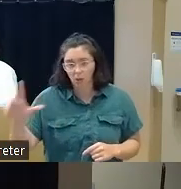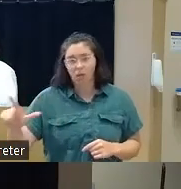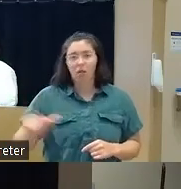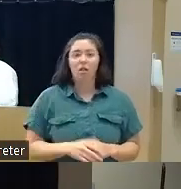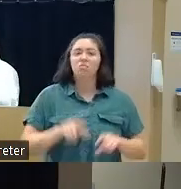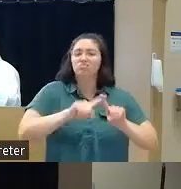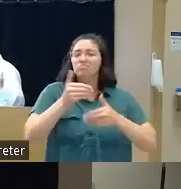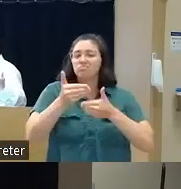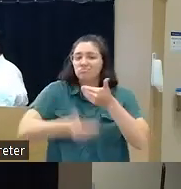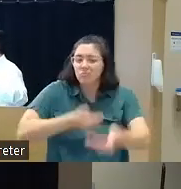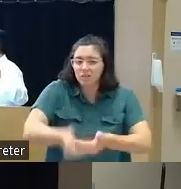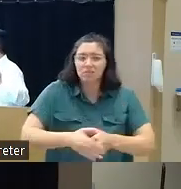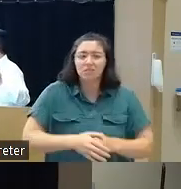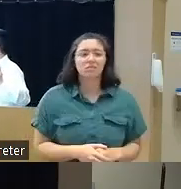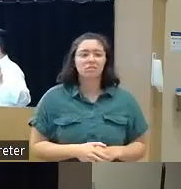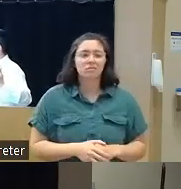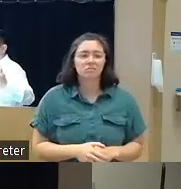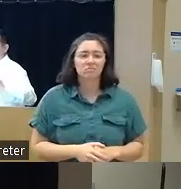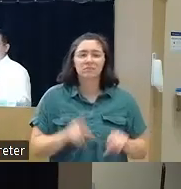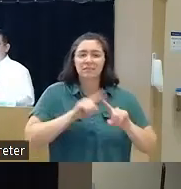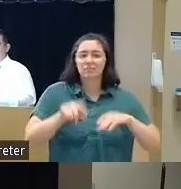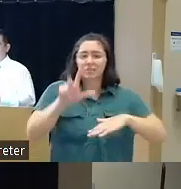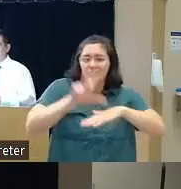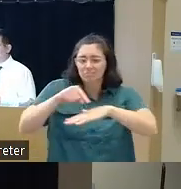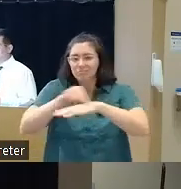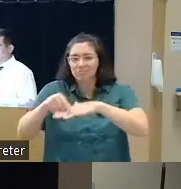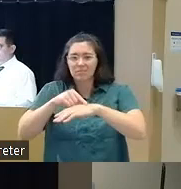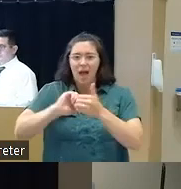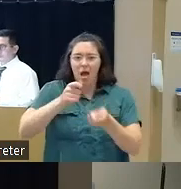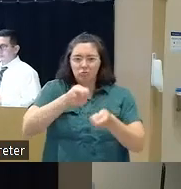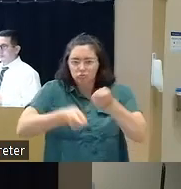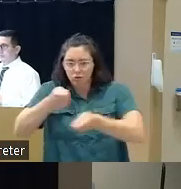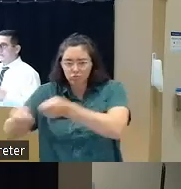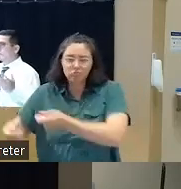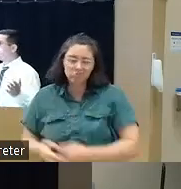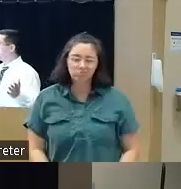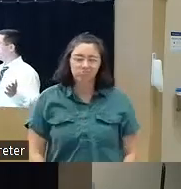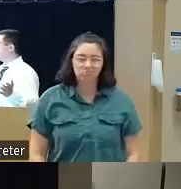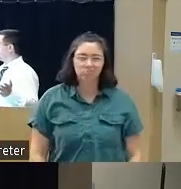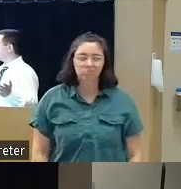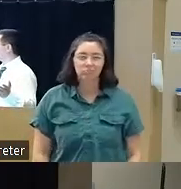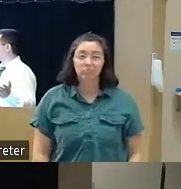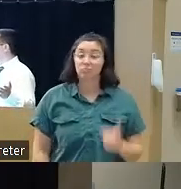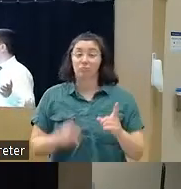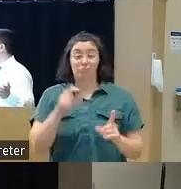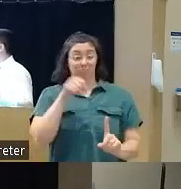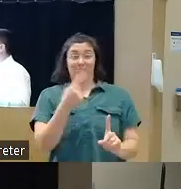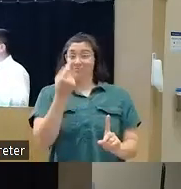as well astrocytic function synaptic plasticity as well it's really safe to do there have been